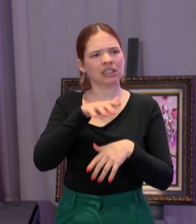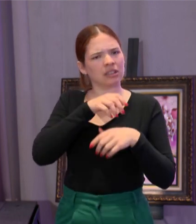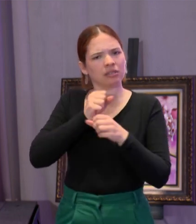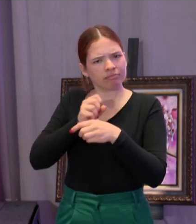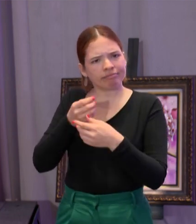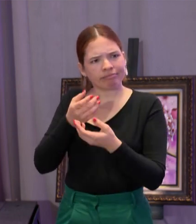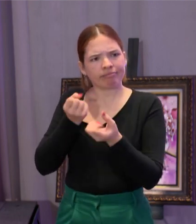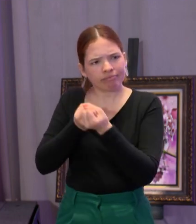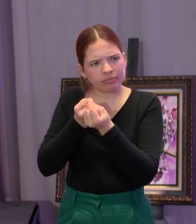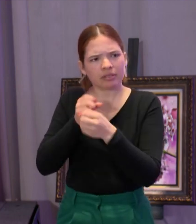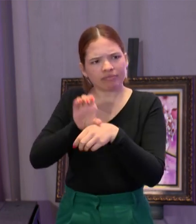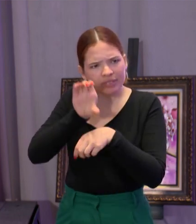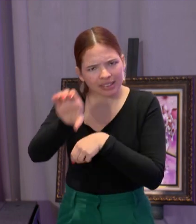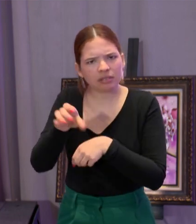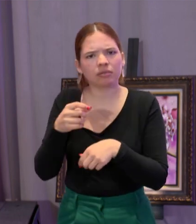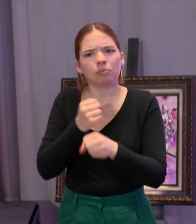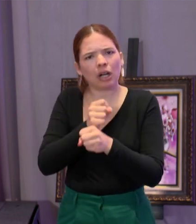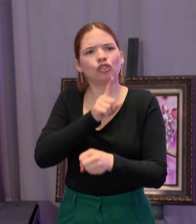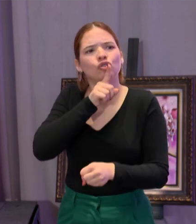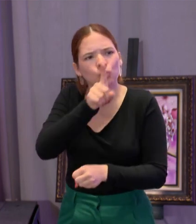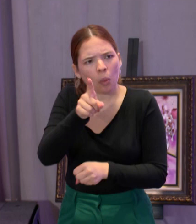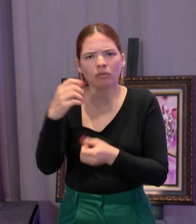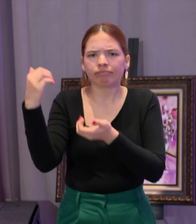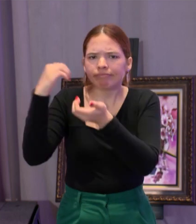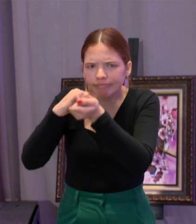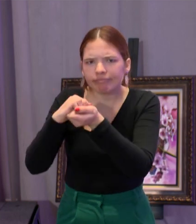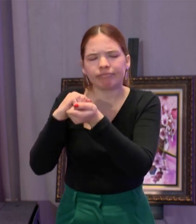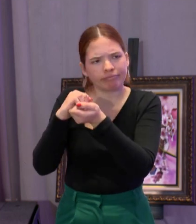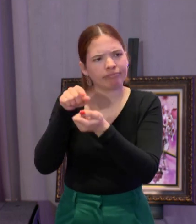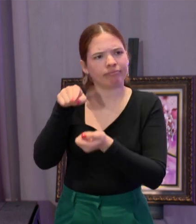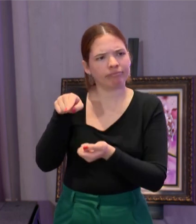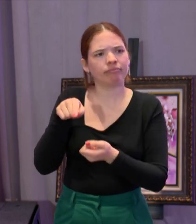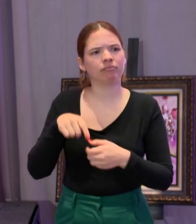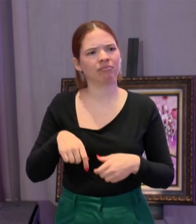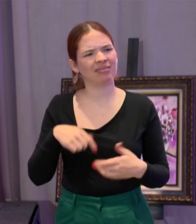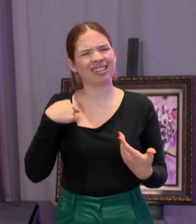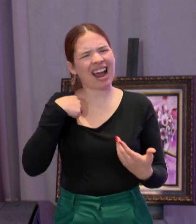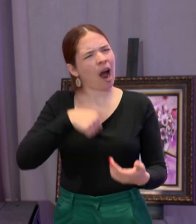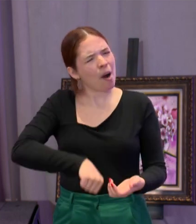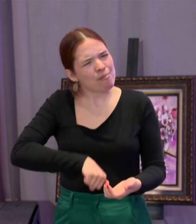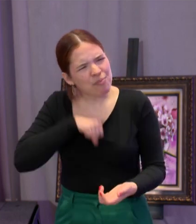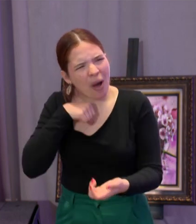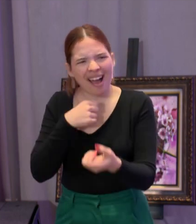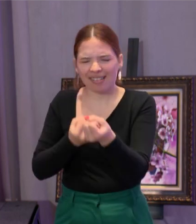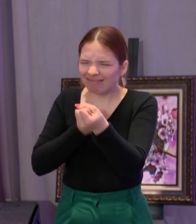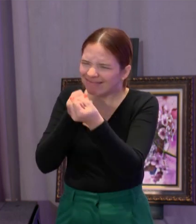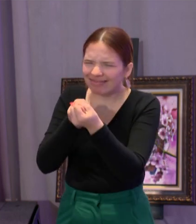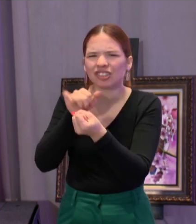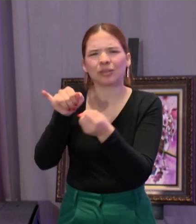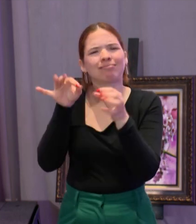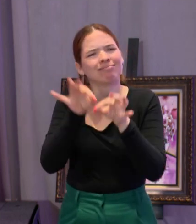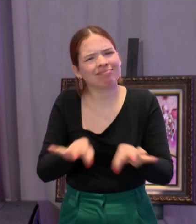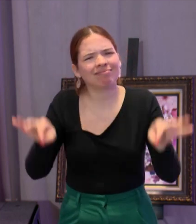NEIGHBOR, A GOOD COMMUNITY PARTNER, AND ARE PROUD TO SUPPORT SUCH A BELOVED EVENT. THE NATIONAL CHERRY BLOSSOM